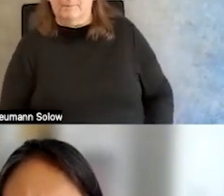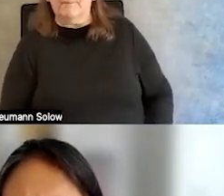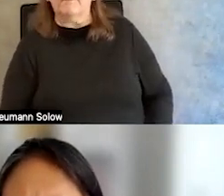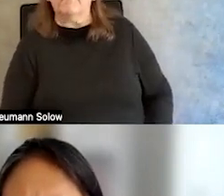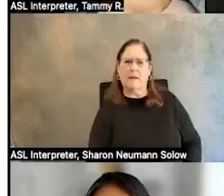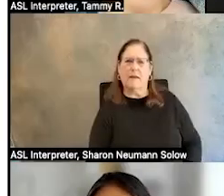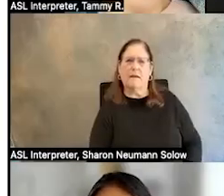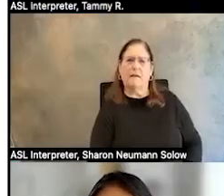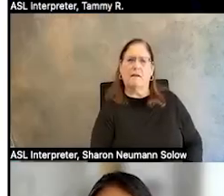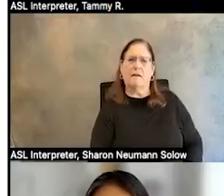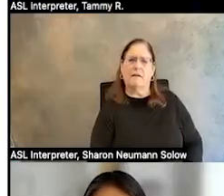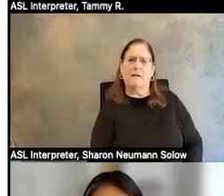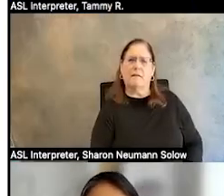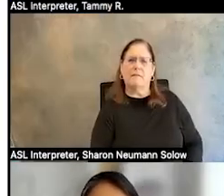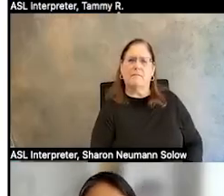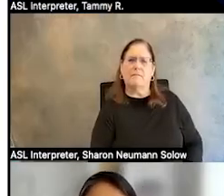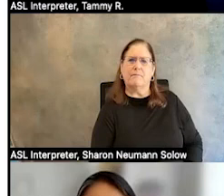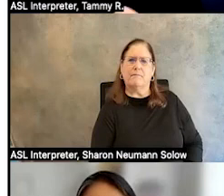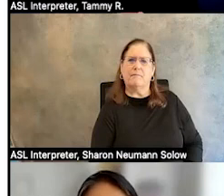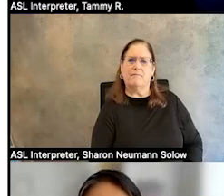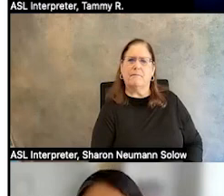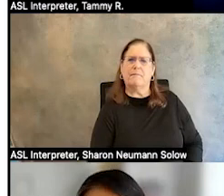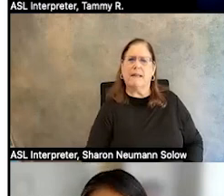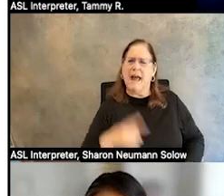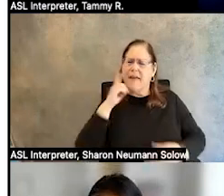because I think those are all potentially relevant to how to try to escalate it